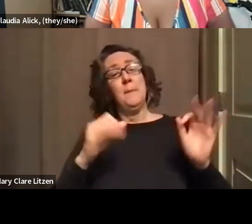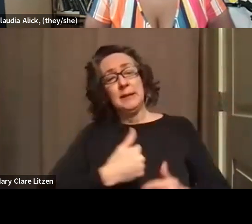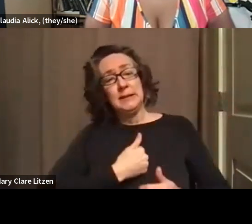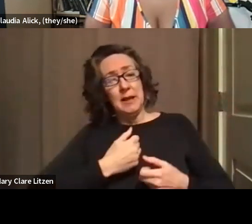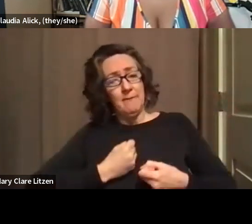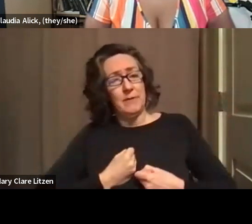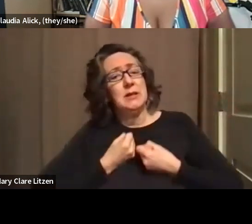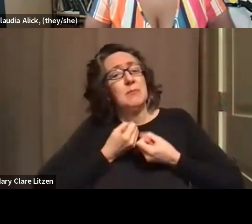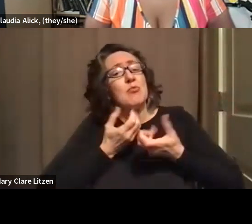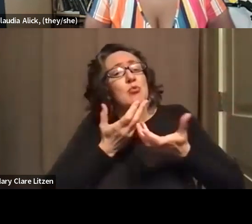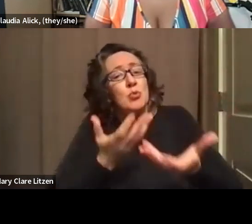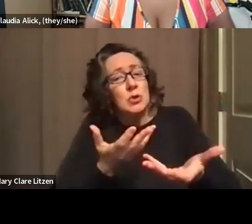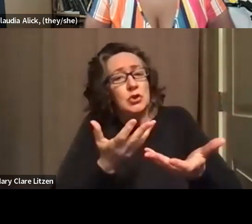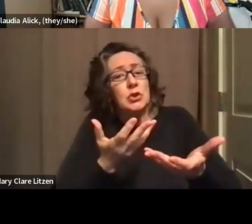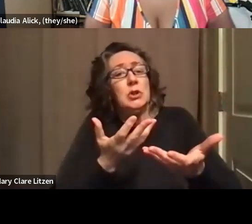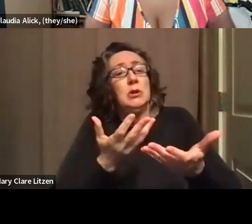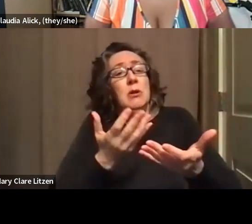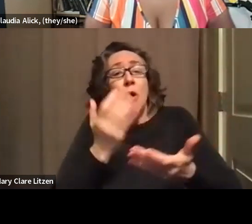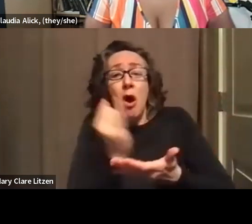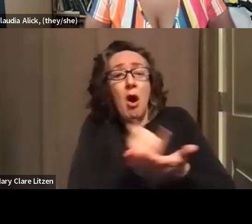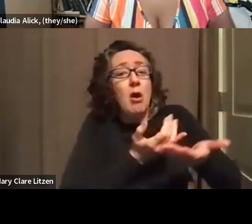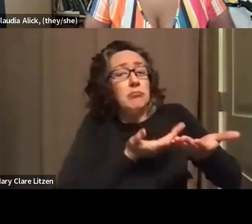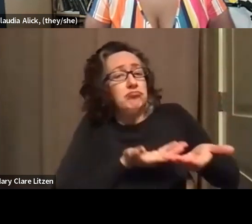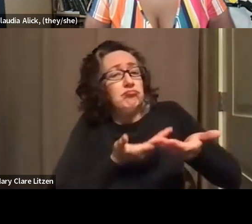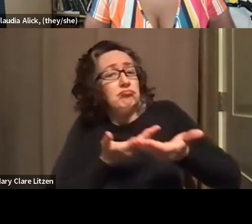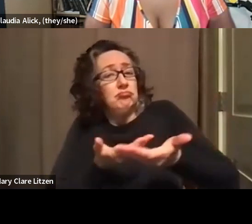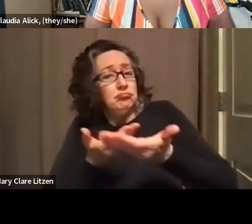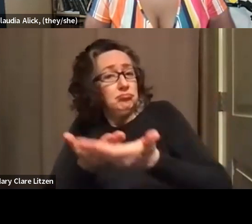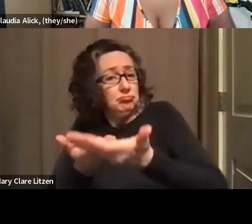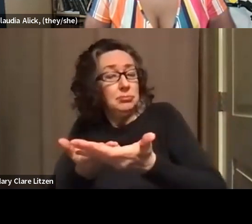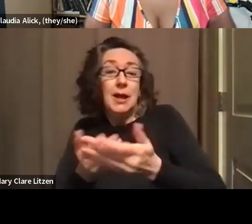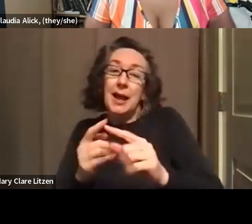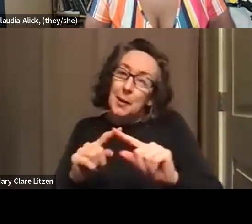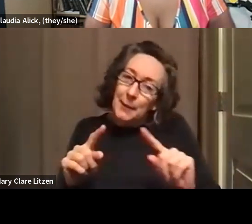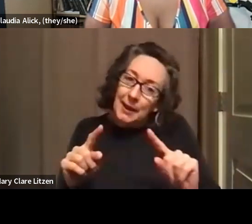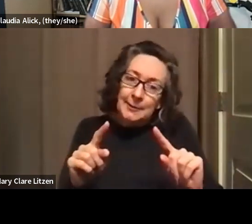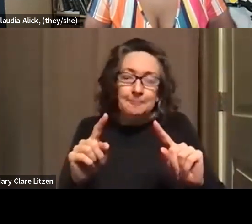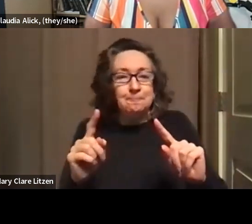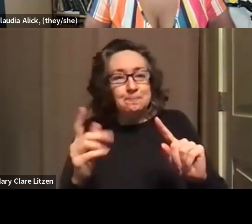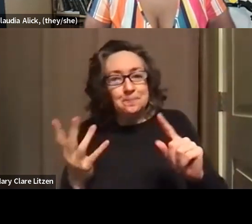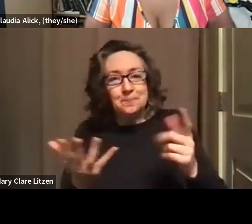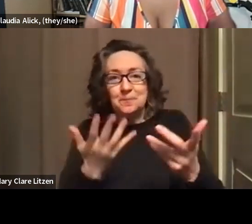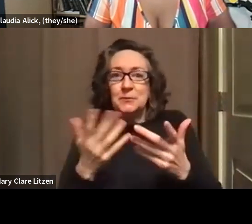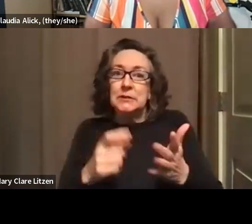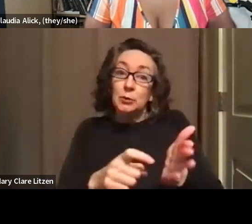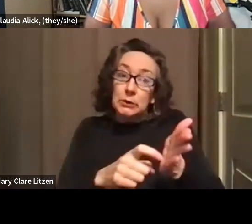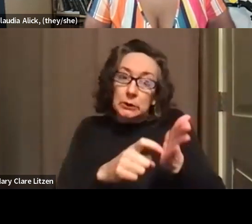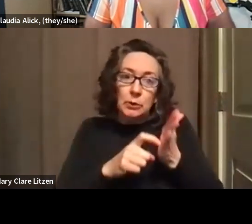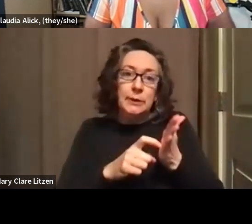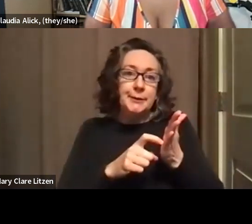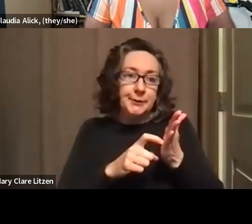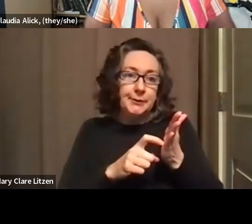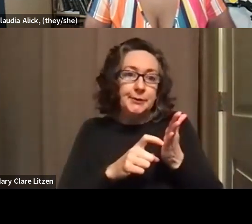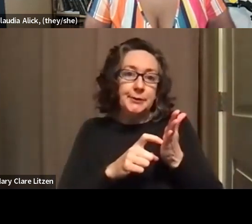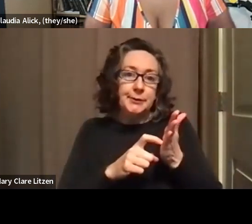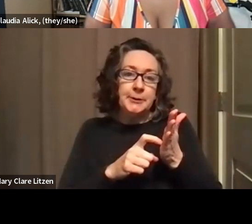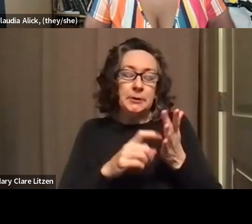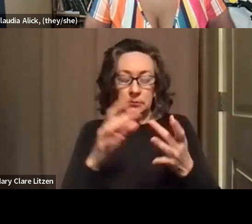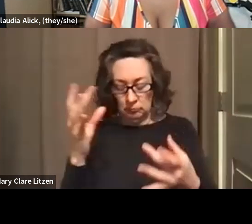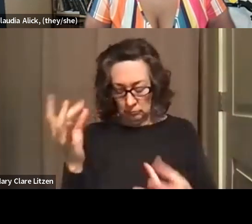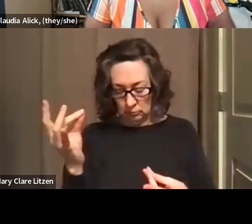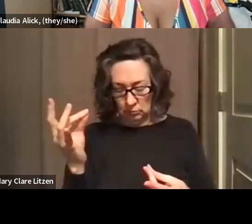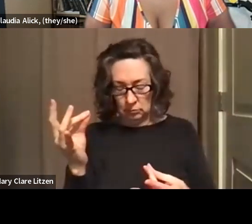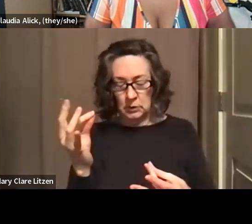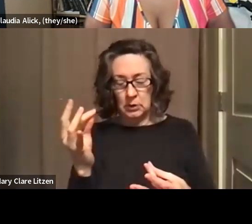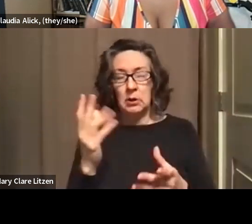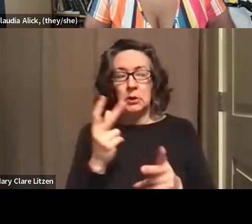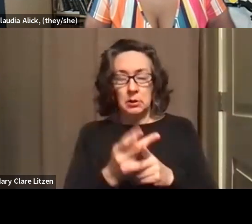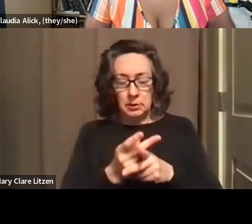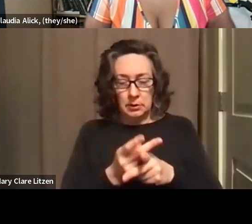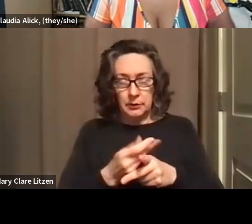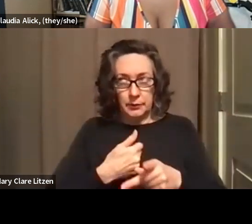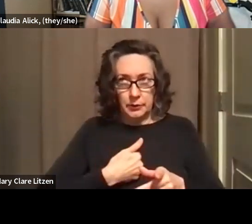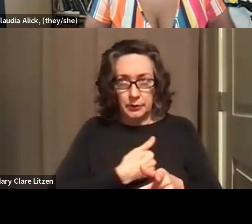Art carries you through, but it is a little -- takes a lot of meditating and realizing